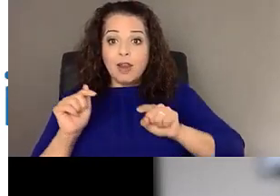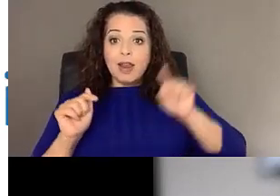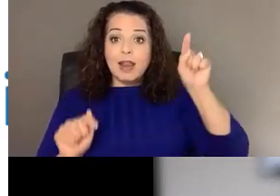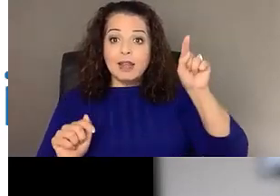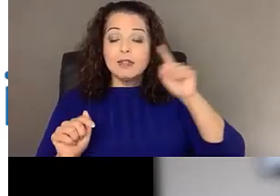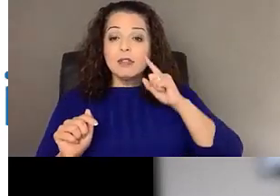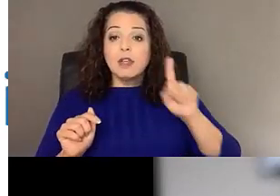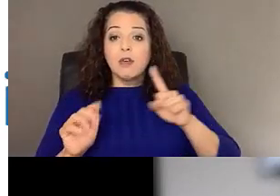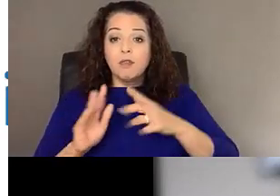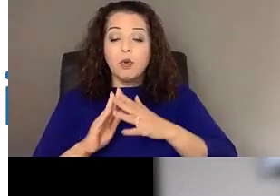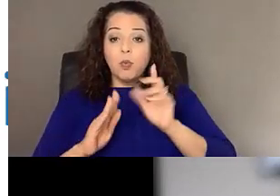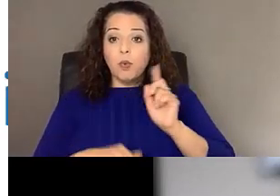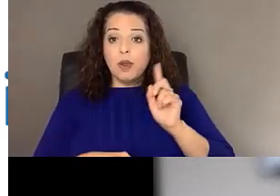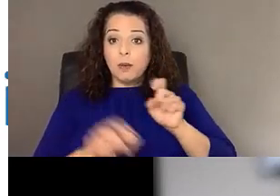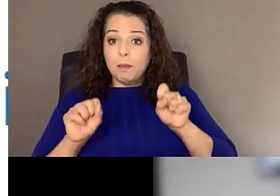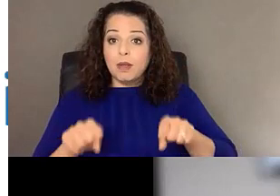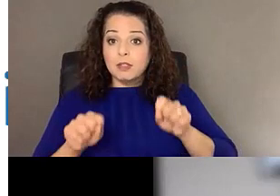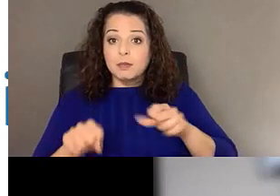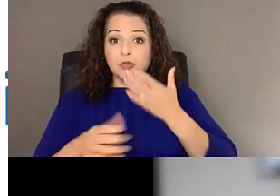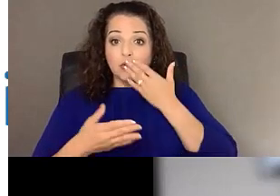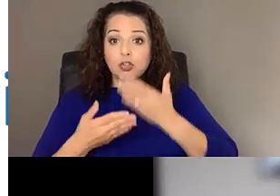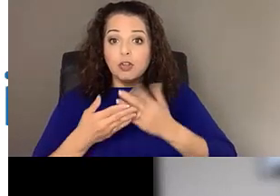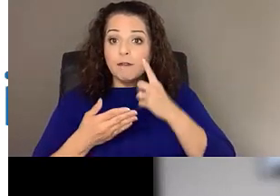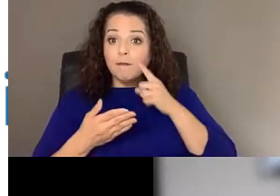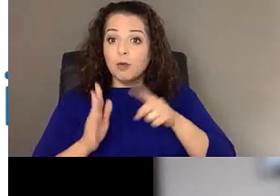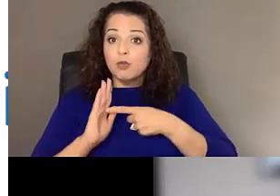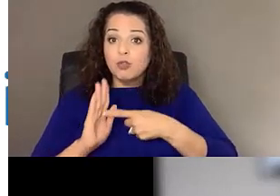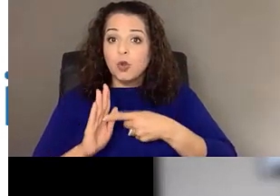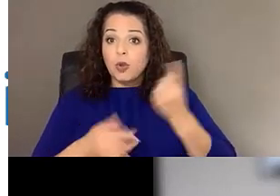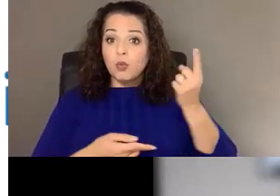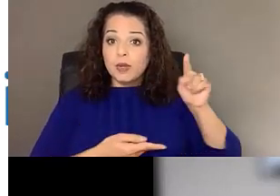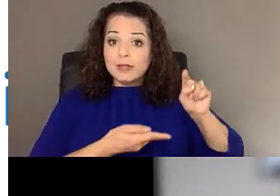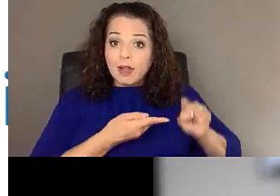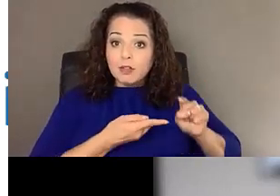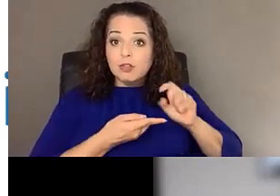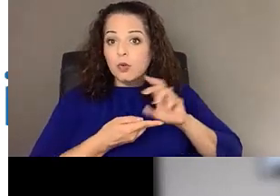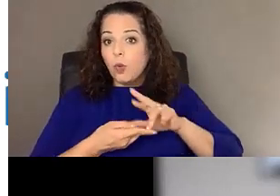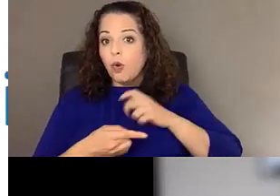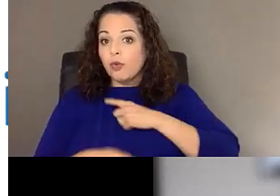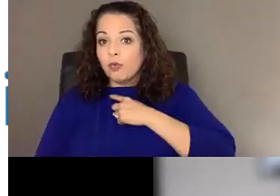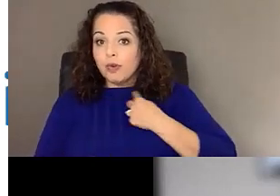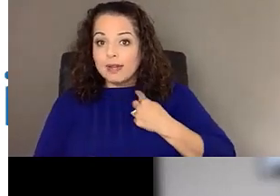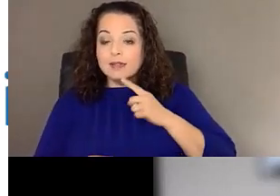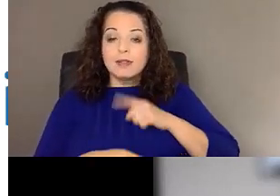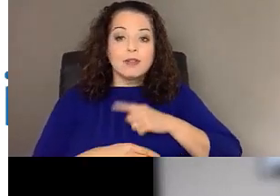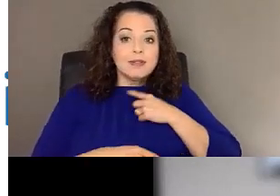are really great for showing reduction in risk or a risk of side effects.